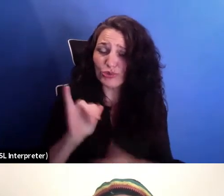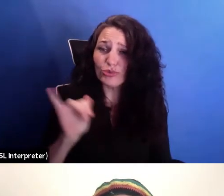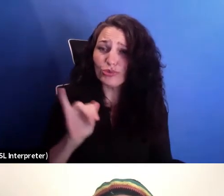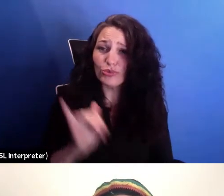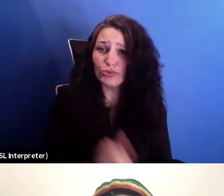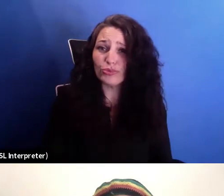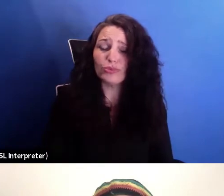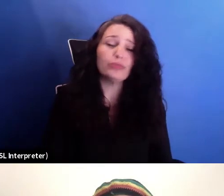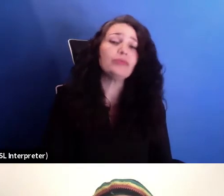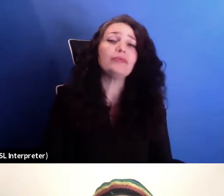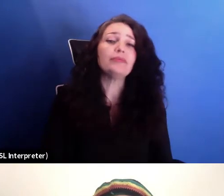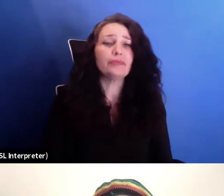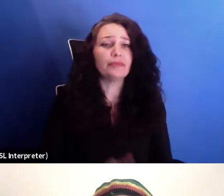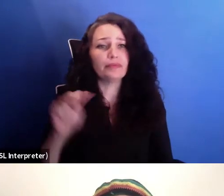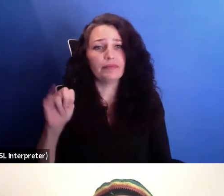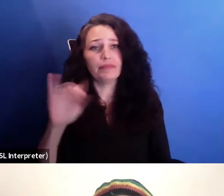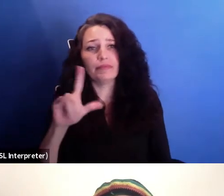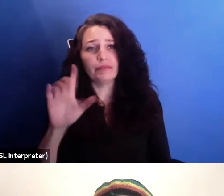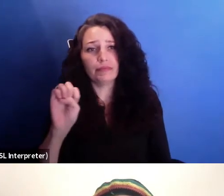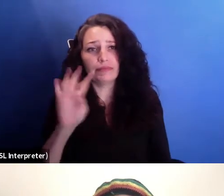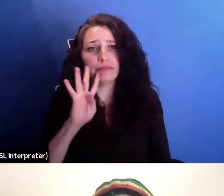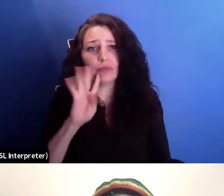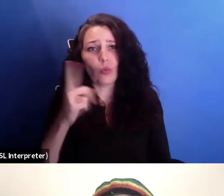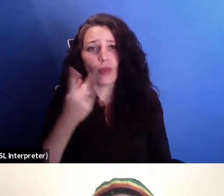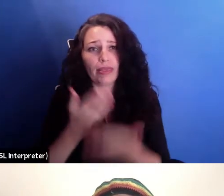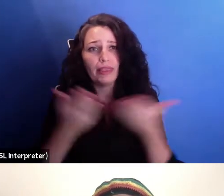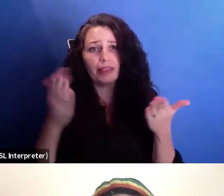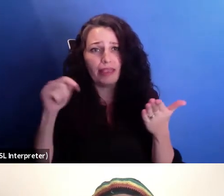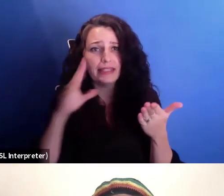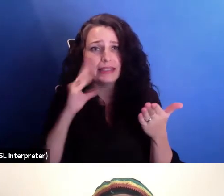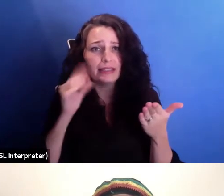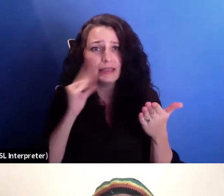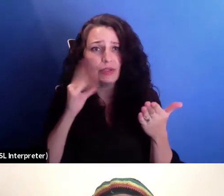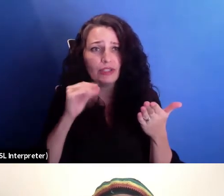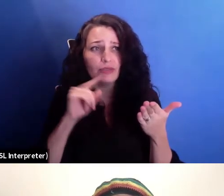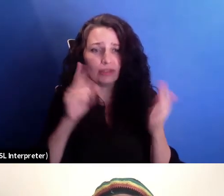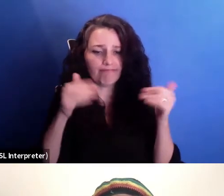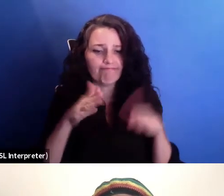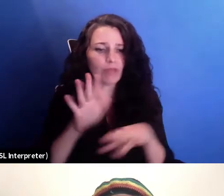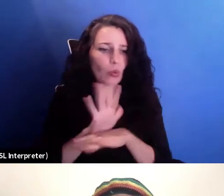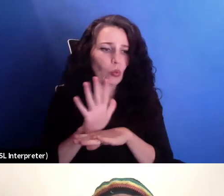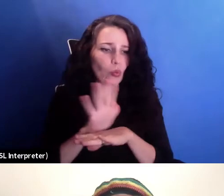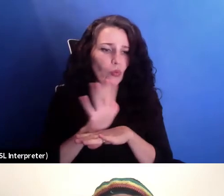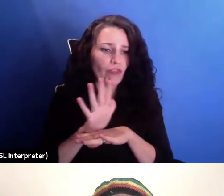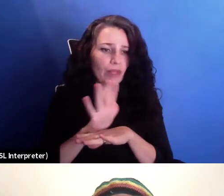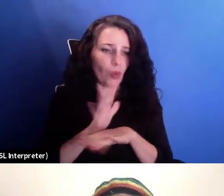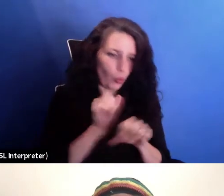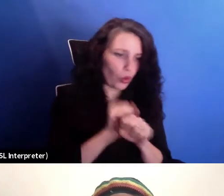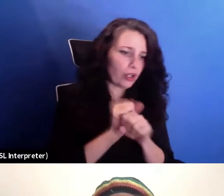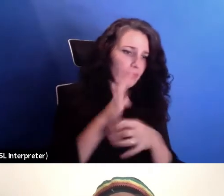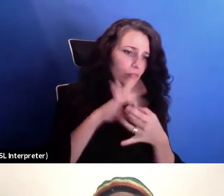I think one of the things that this experience, and working on this film and being connected to the movement has really taught me,